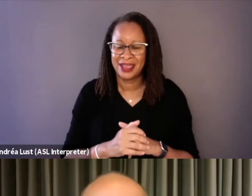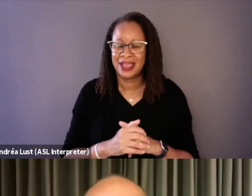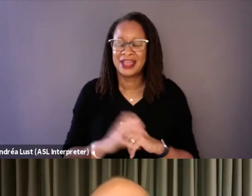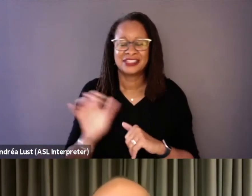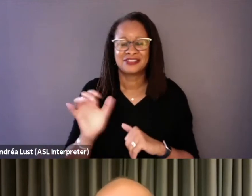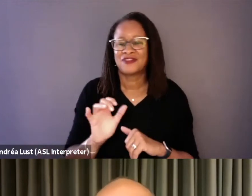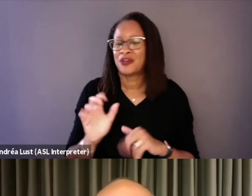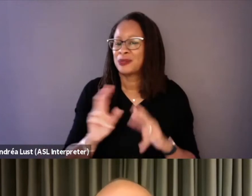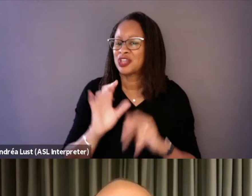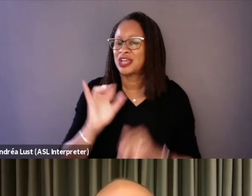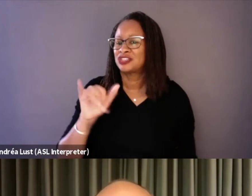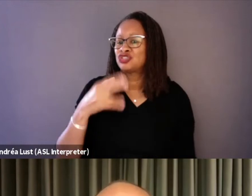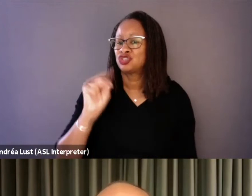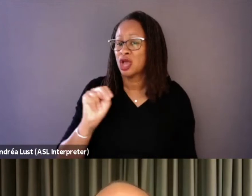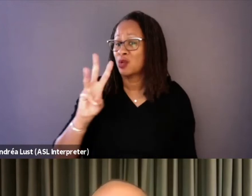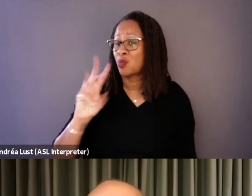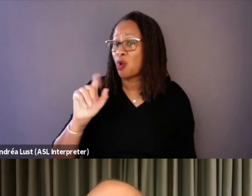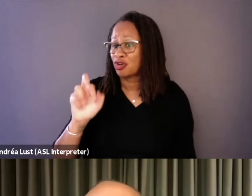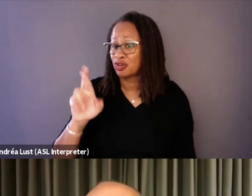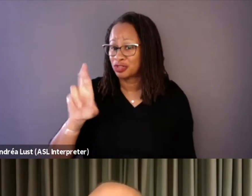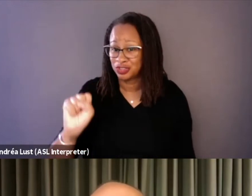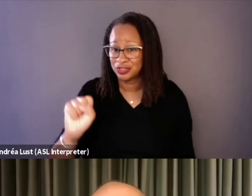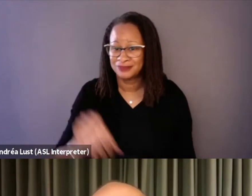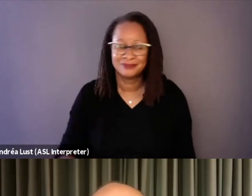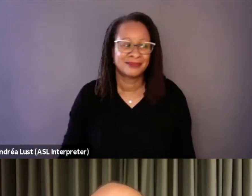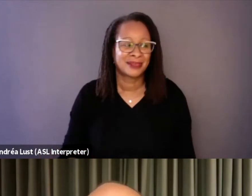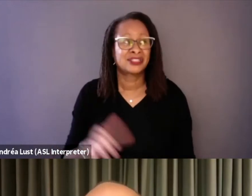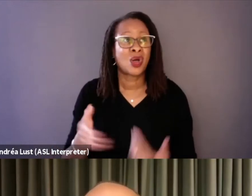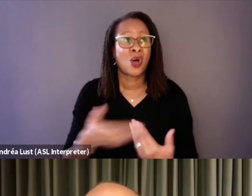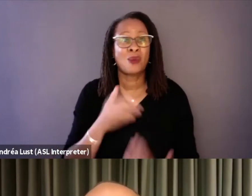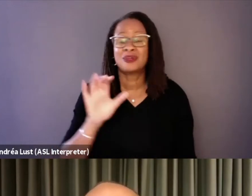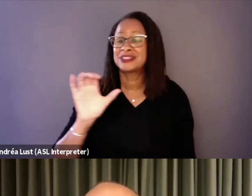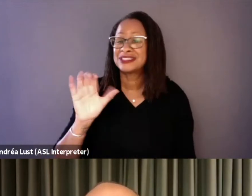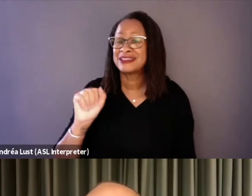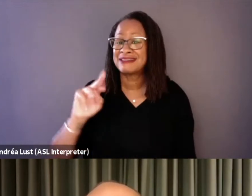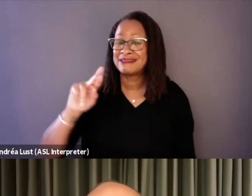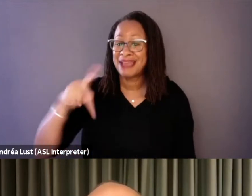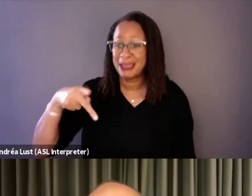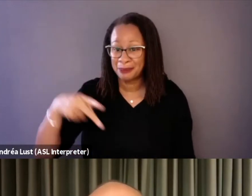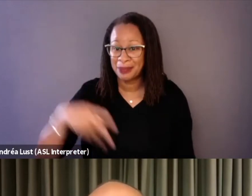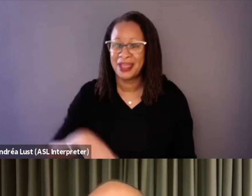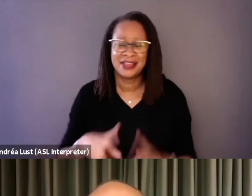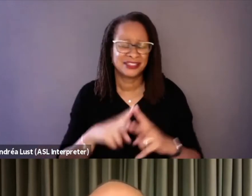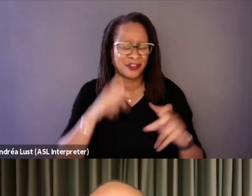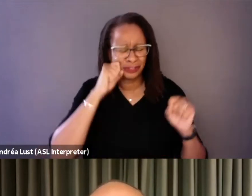it's almost cam but it's also really shocking and disturbing at the same time